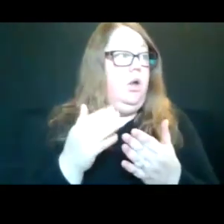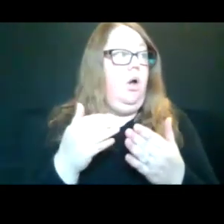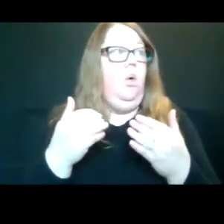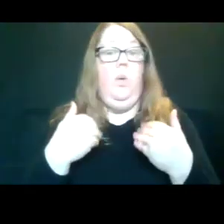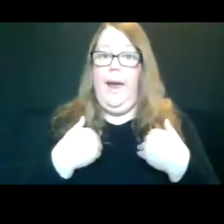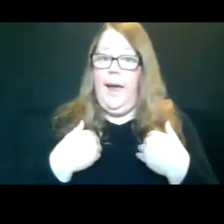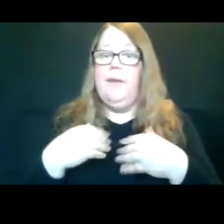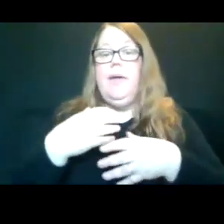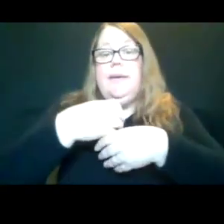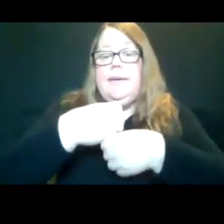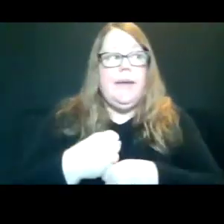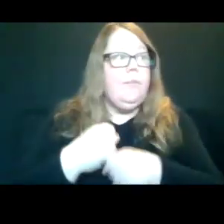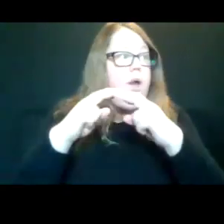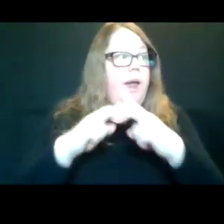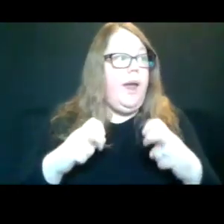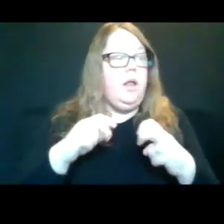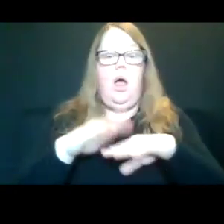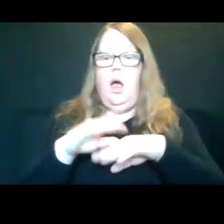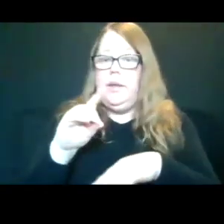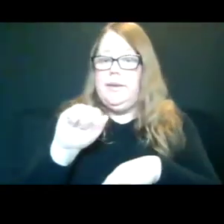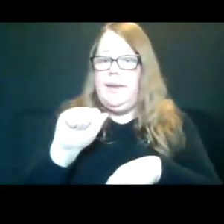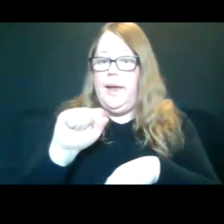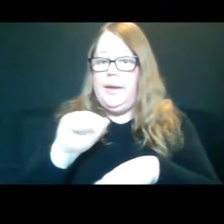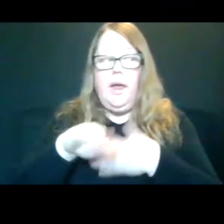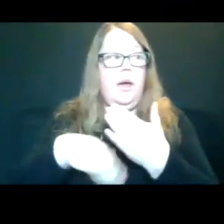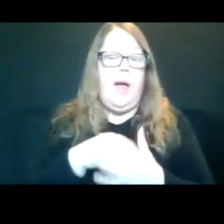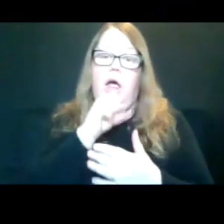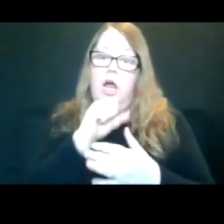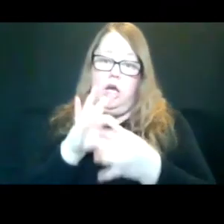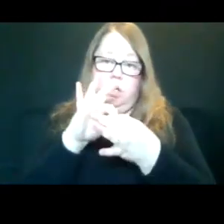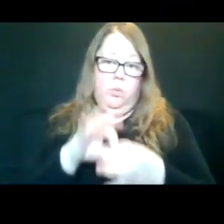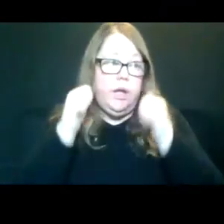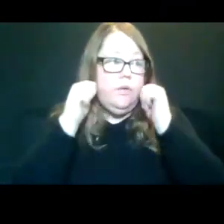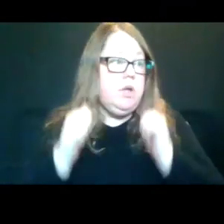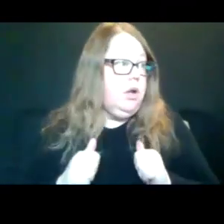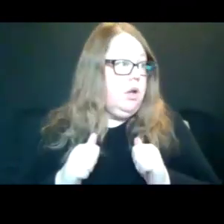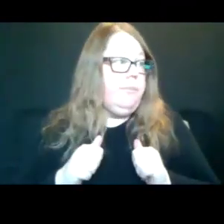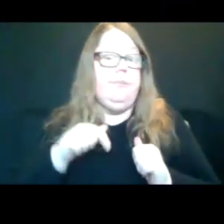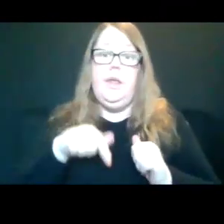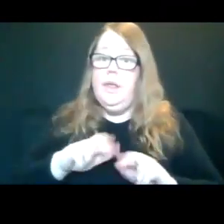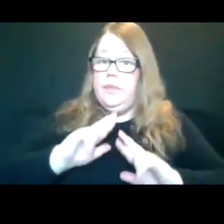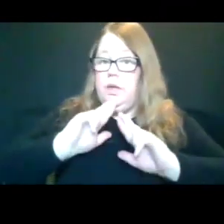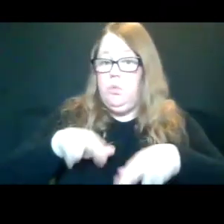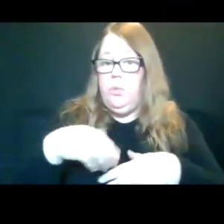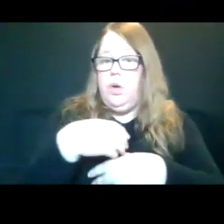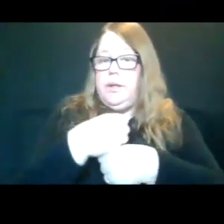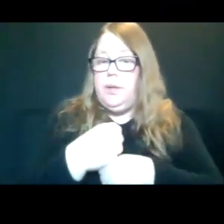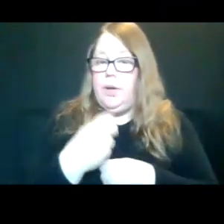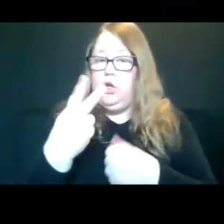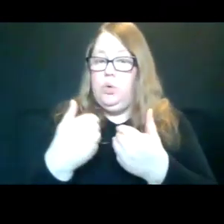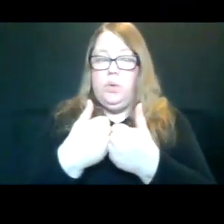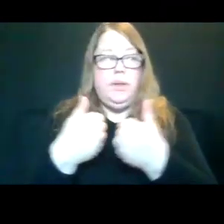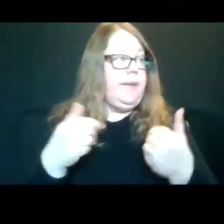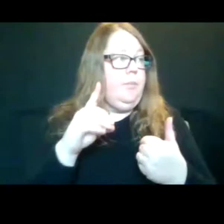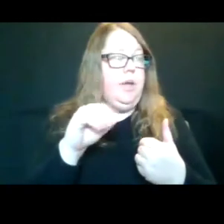have a summary analysis on data about age-related hearing loss. This report summarizes two surveys,